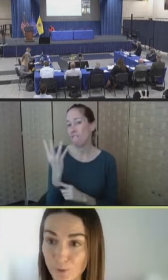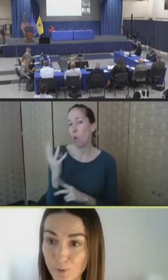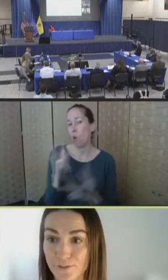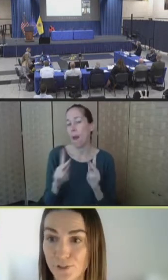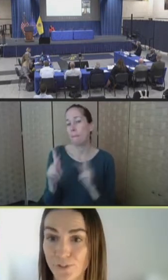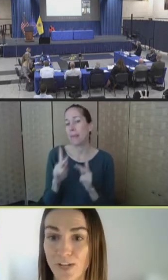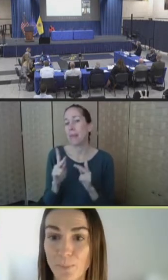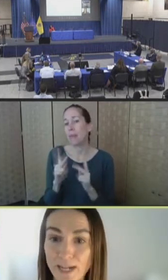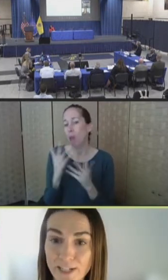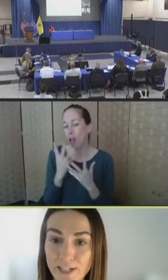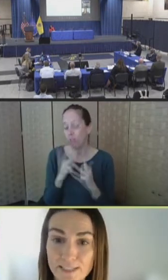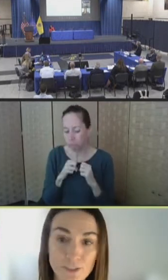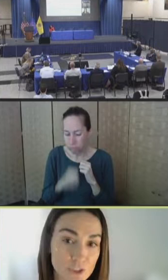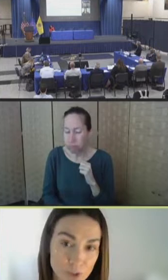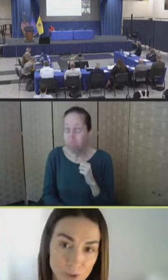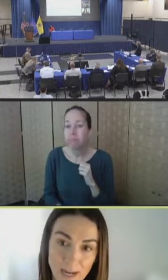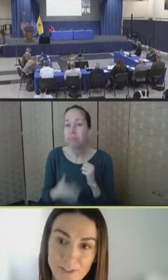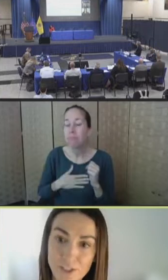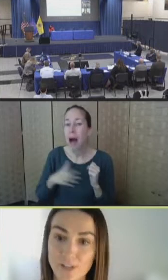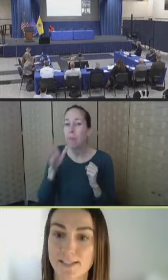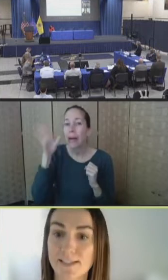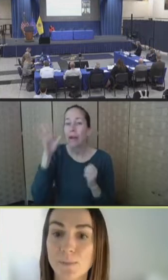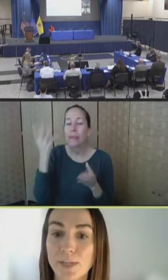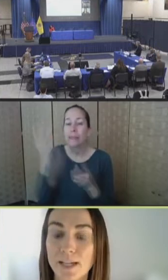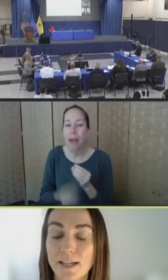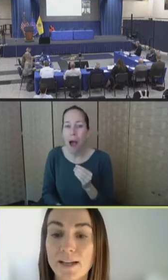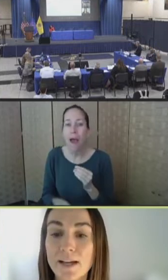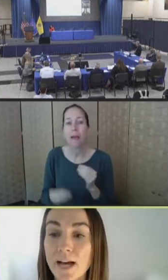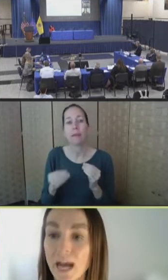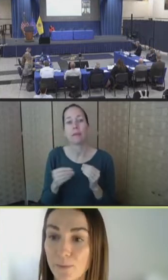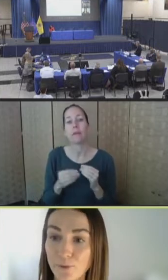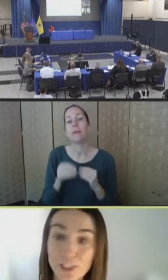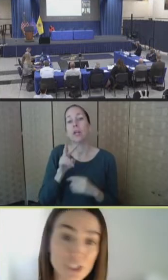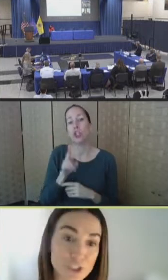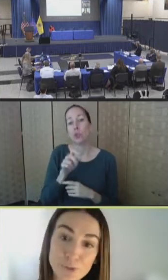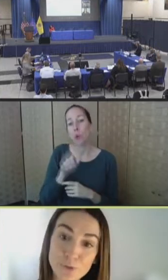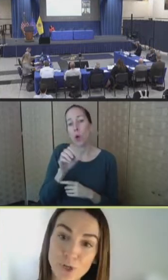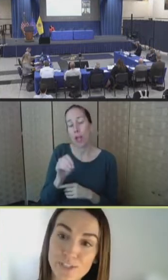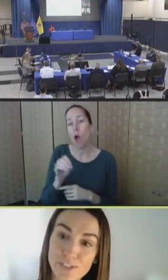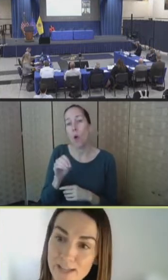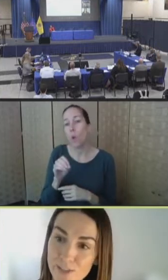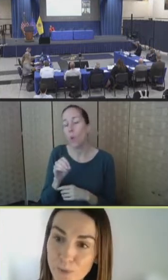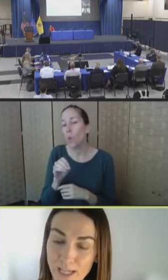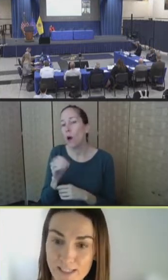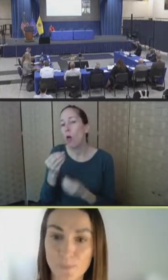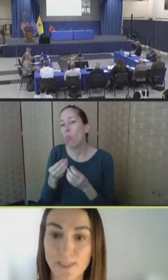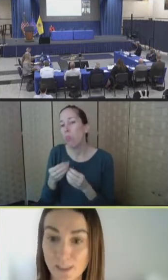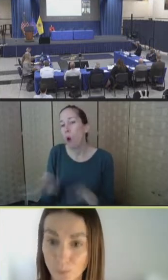left grieving a parent, two having lost a sibling. For each two COVID deaths, we estimate someone